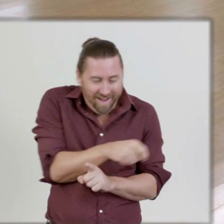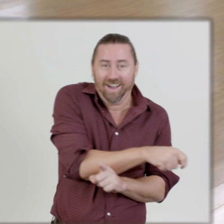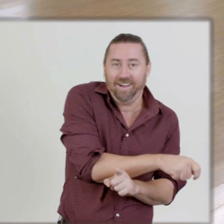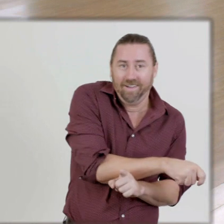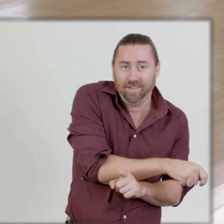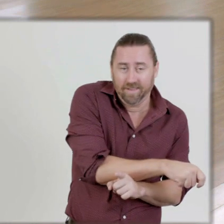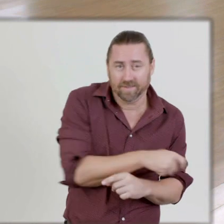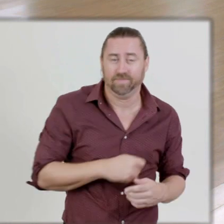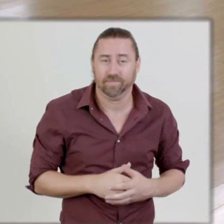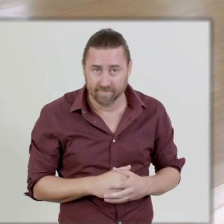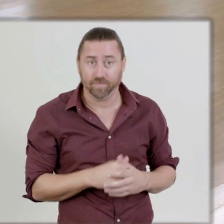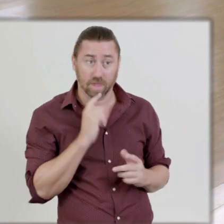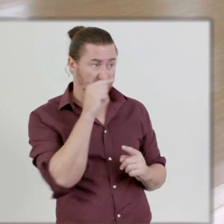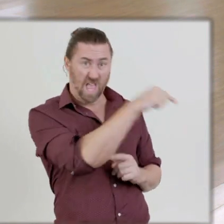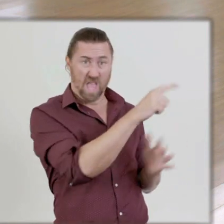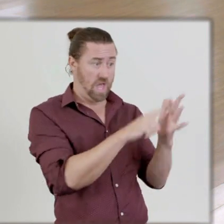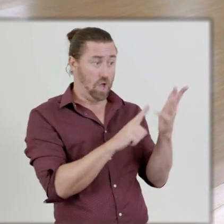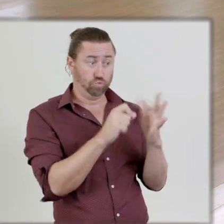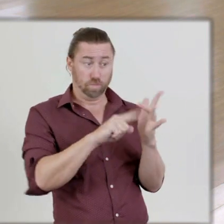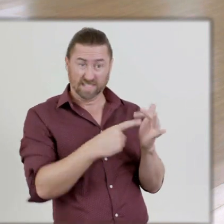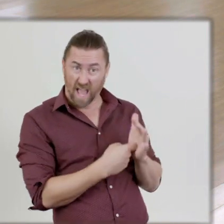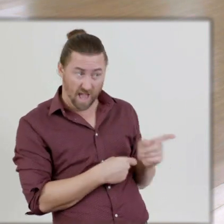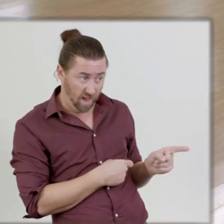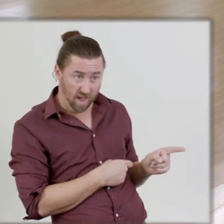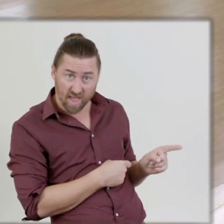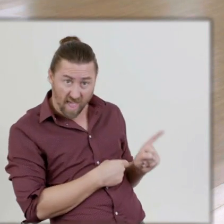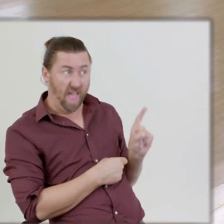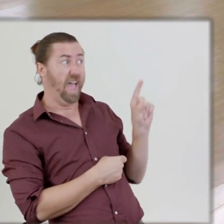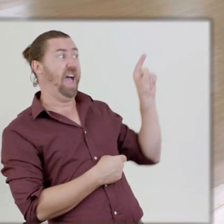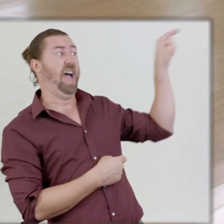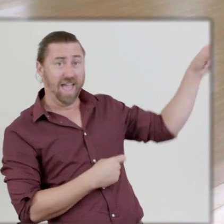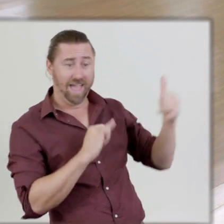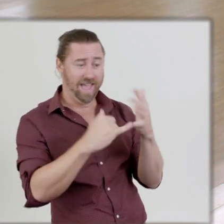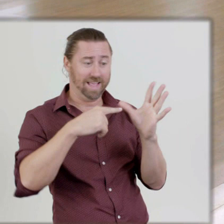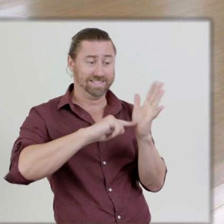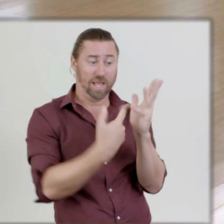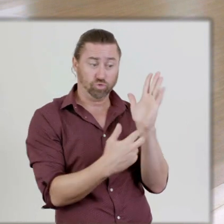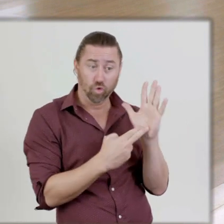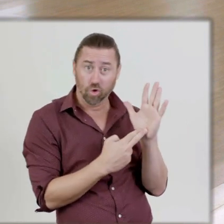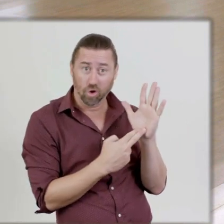Come with me. All right, here I am at Jupiter.